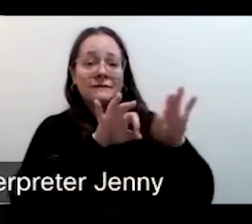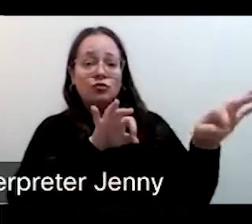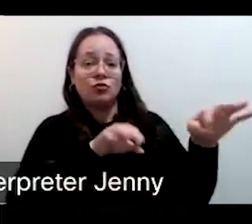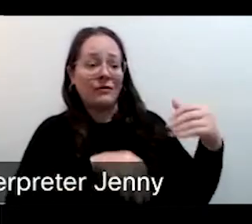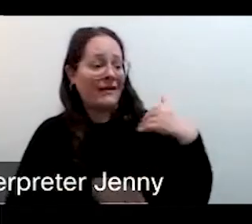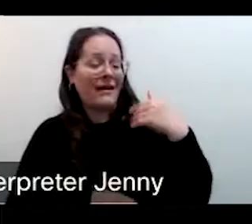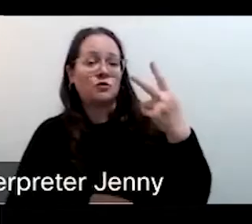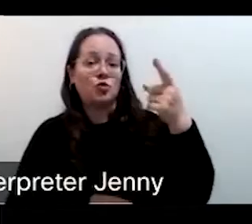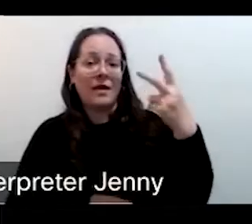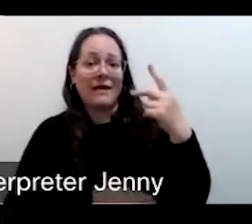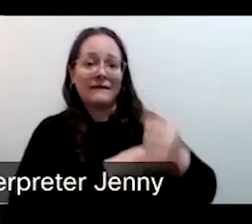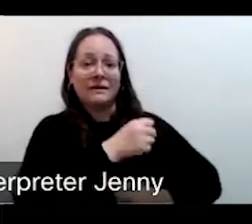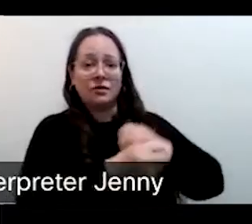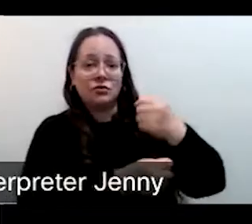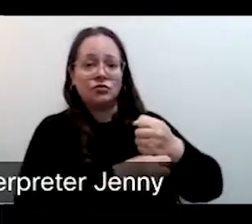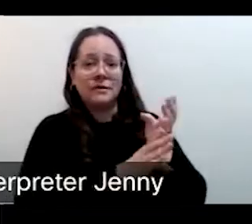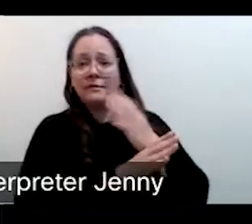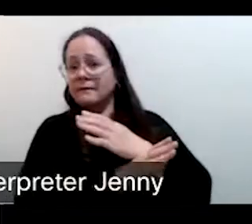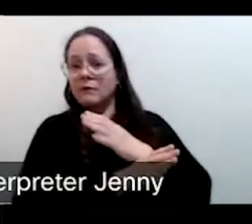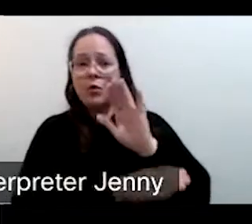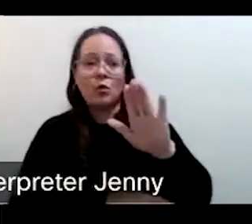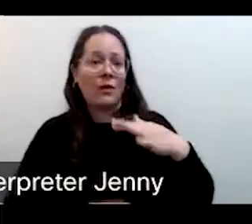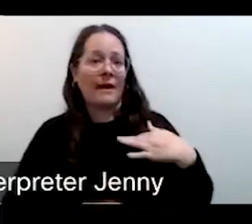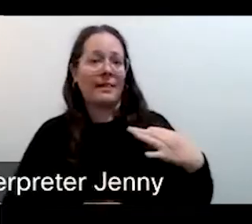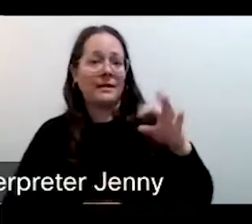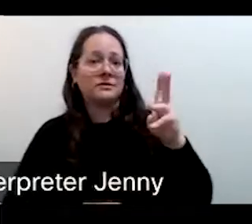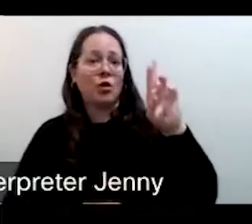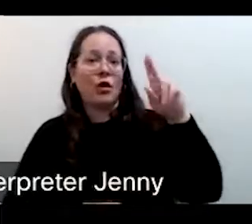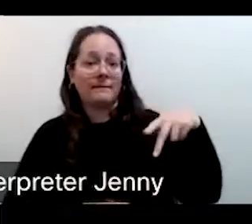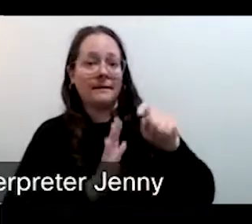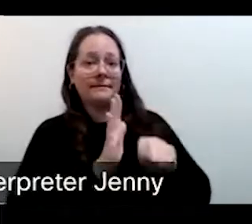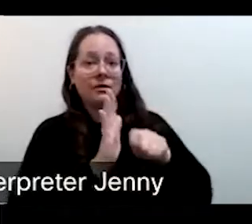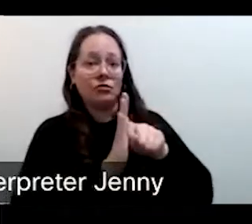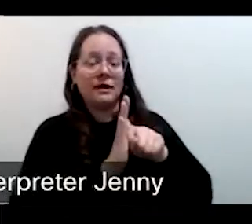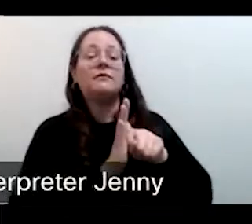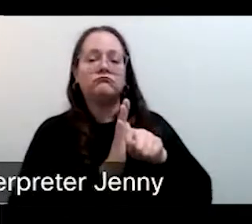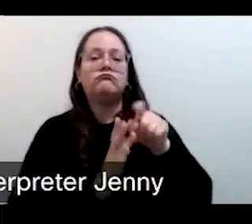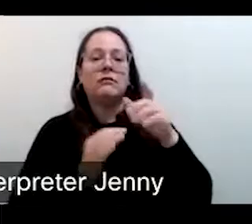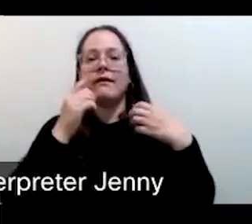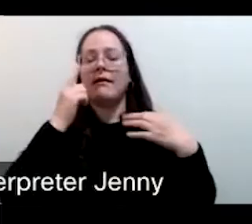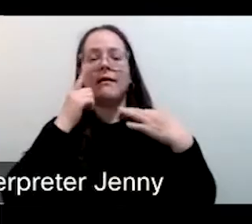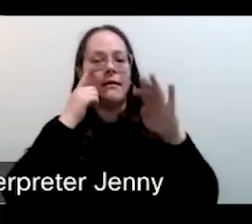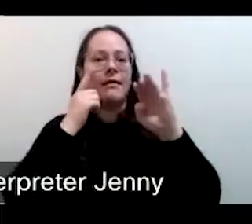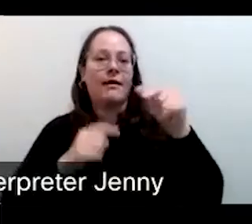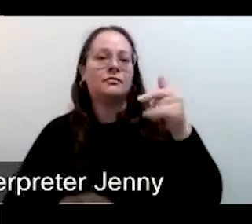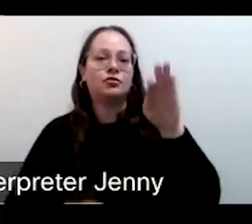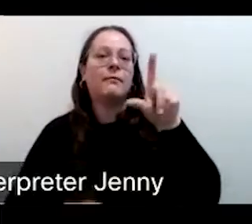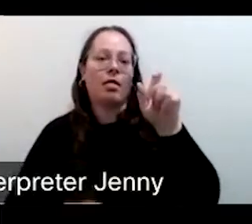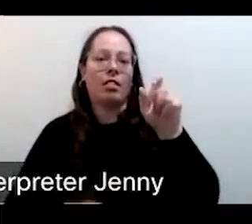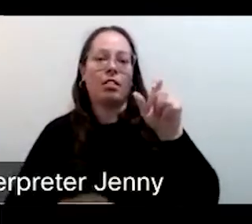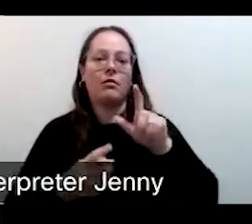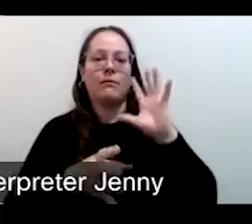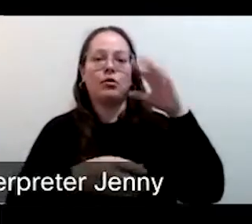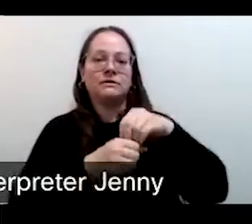years before the WRP application period begins, you are eligible to participate in WRP.